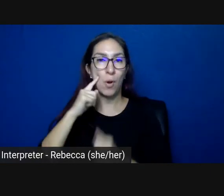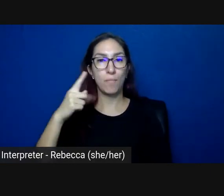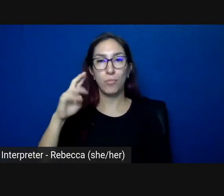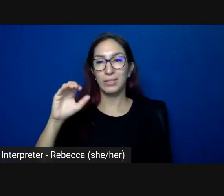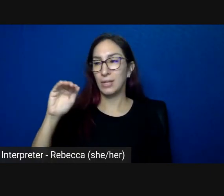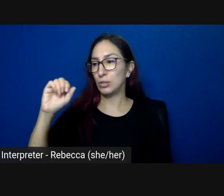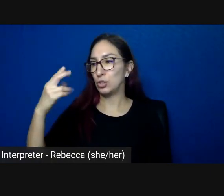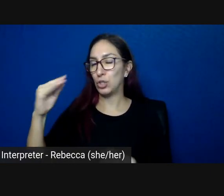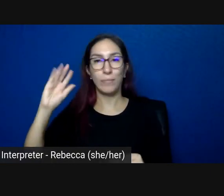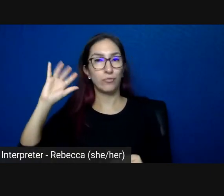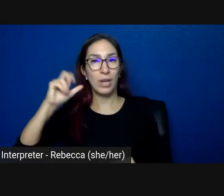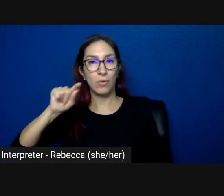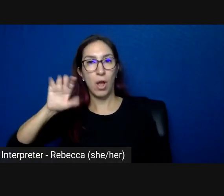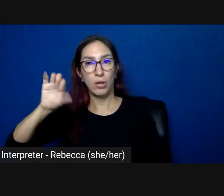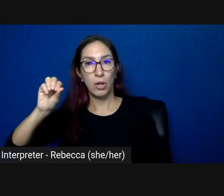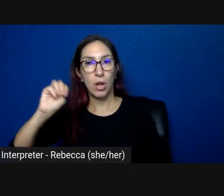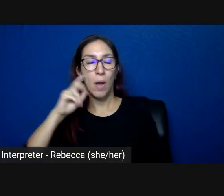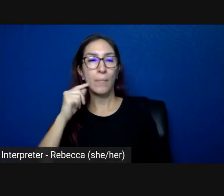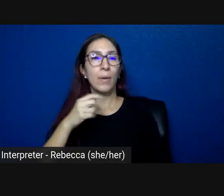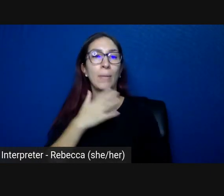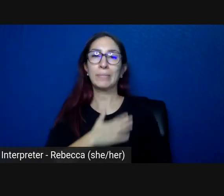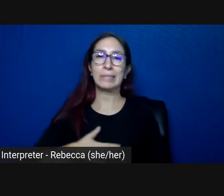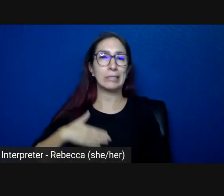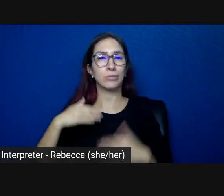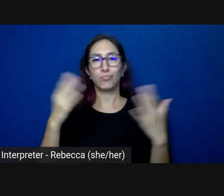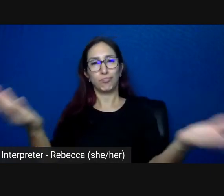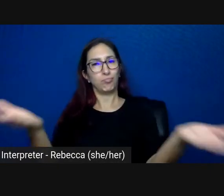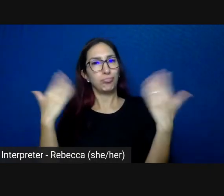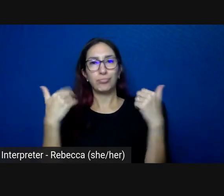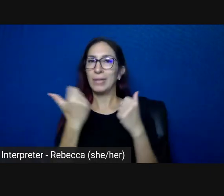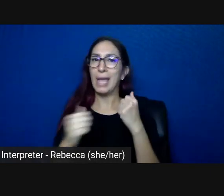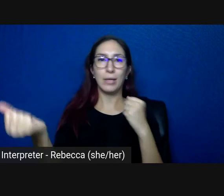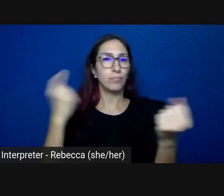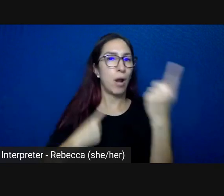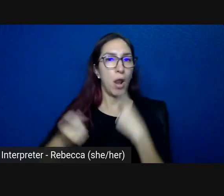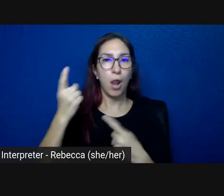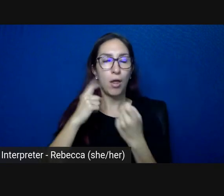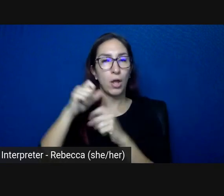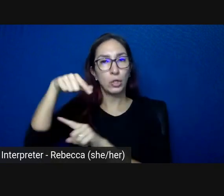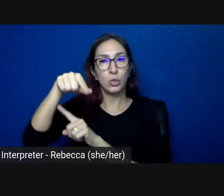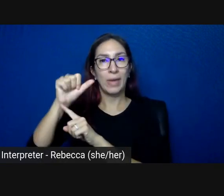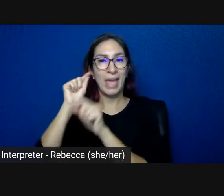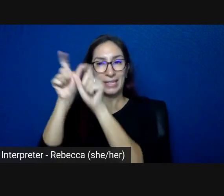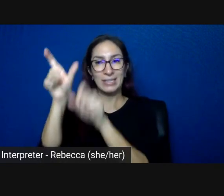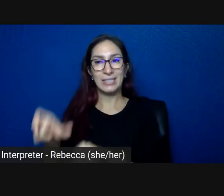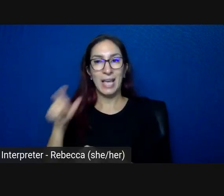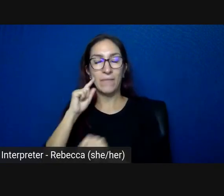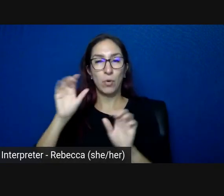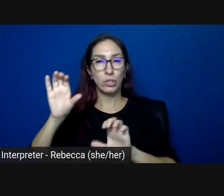Please feel free like before to add any questions for Carlos in the Q&A tab of the chat area, and we'll answer them